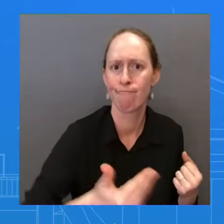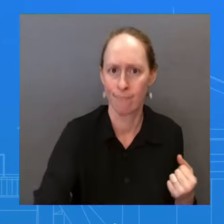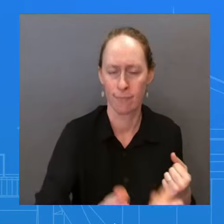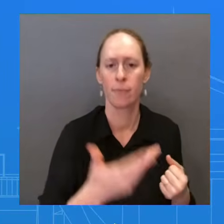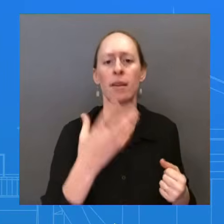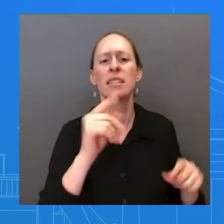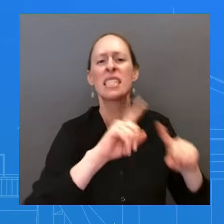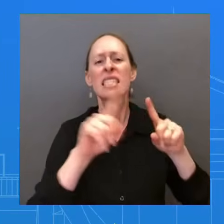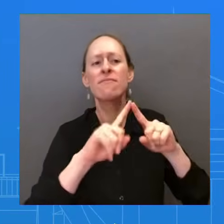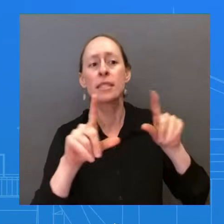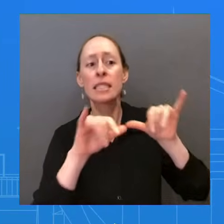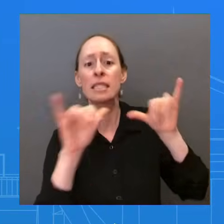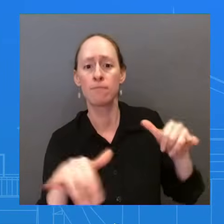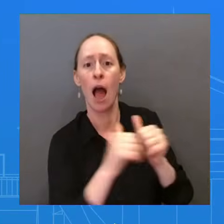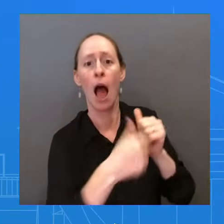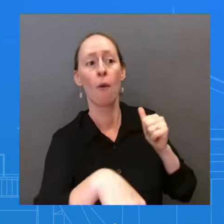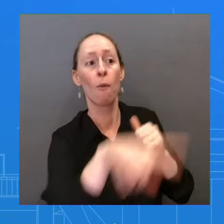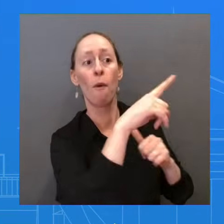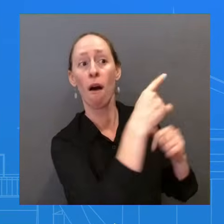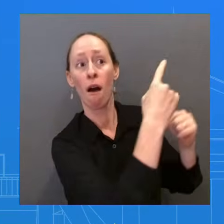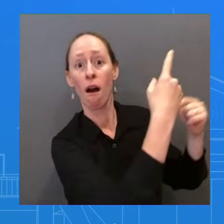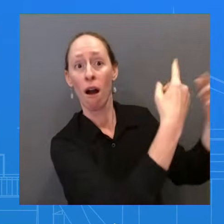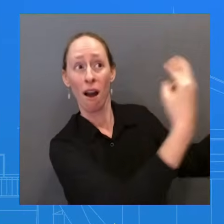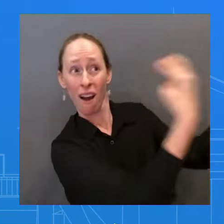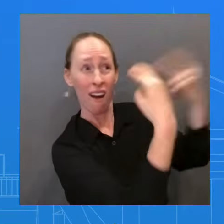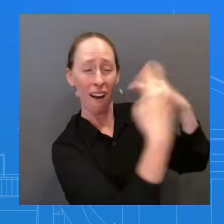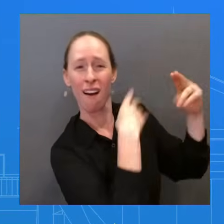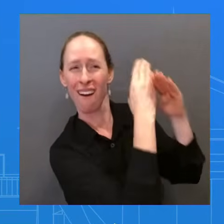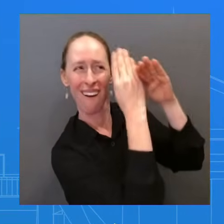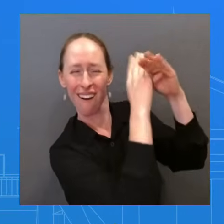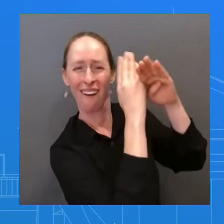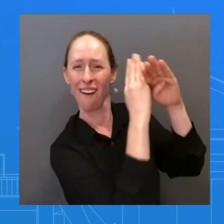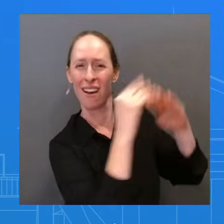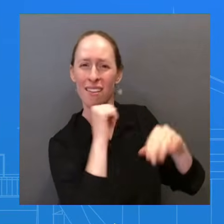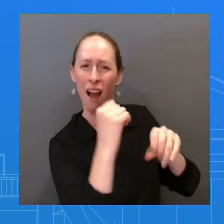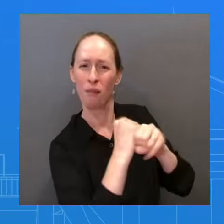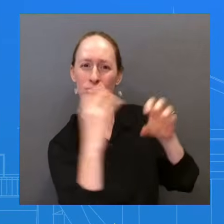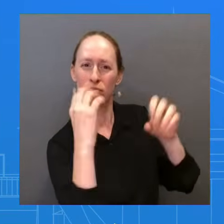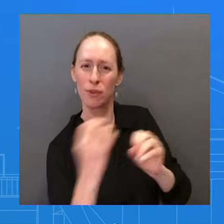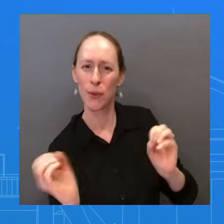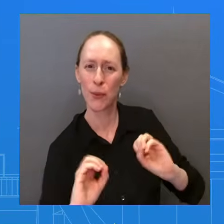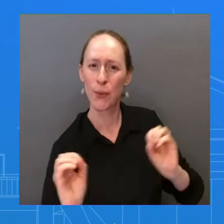for the HIMARS, artillery, and anti-armor systems that the United States continues to provide to Ukraine.